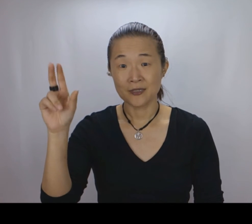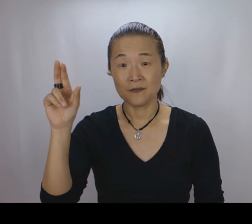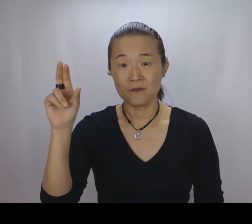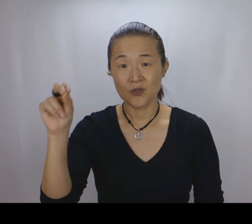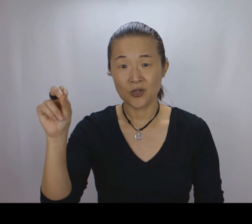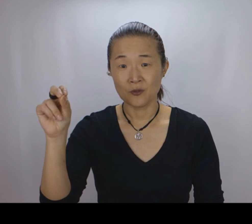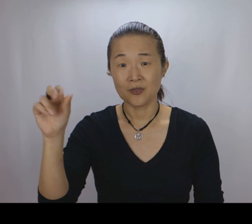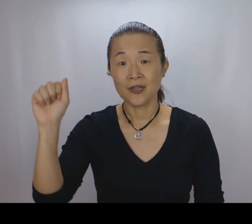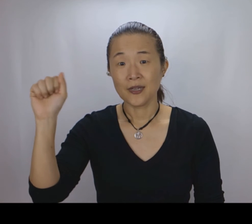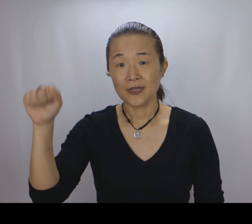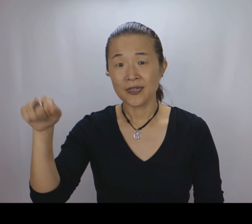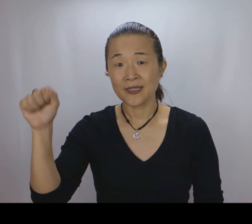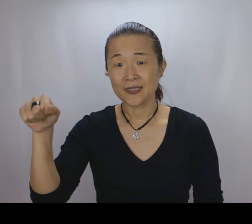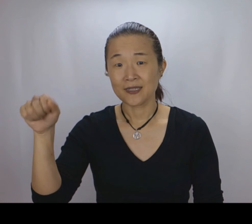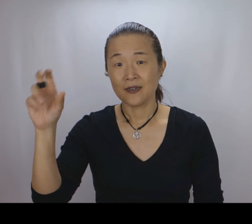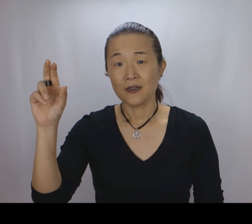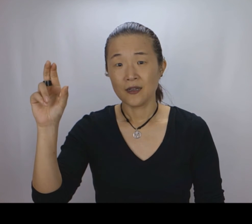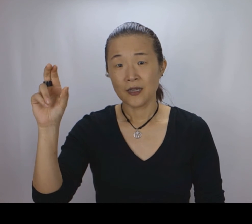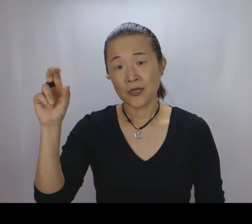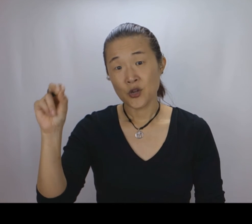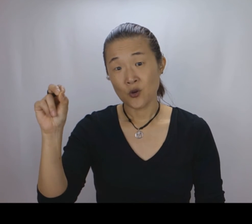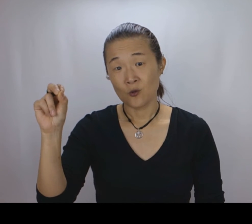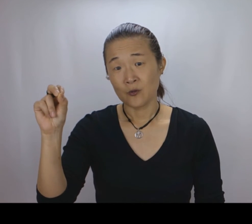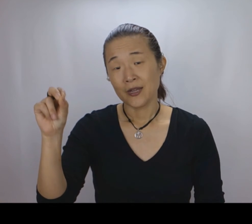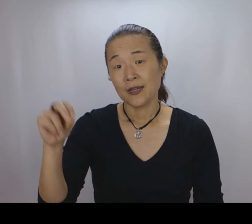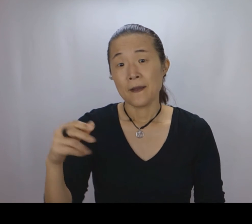so no, yes, and no.